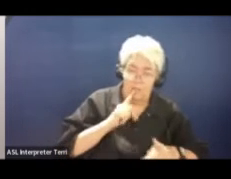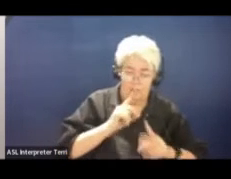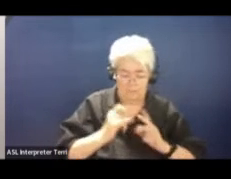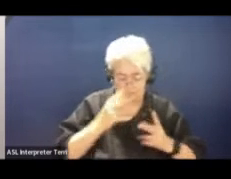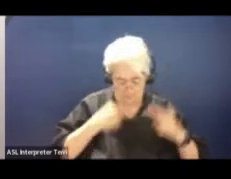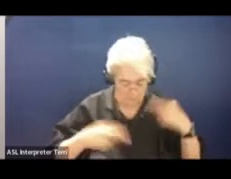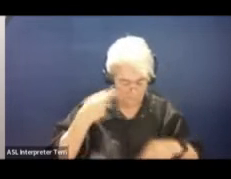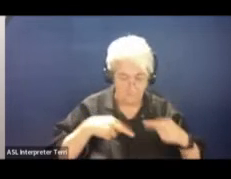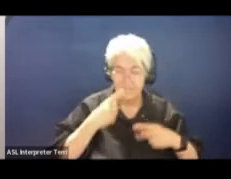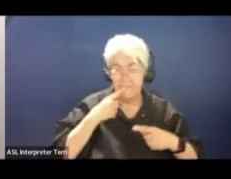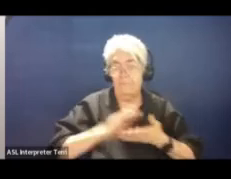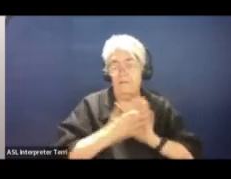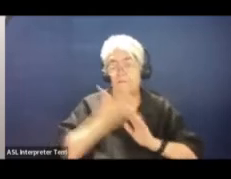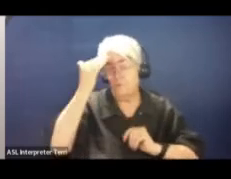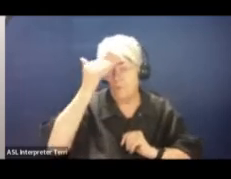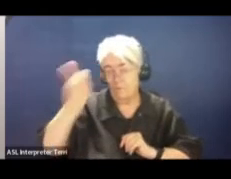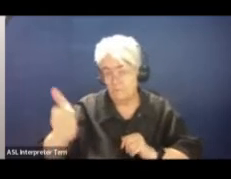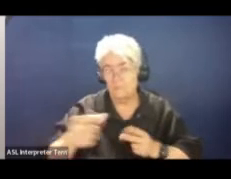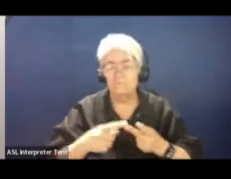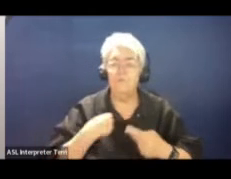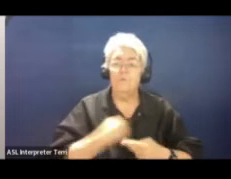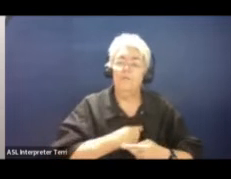us service providers to get to know them and meet them where they're at.